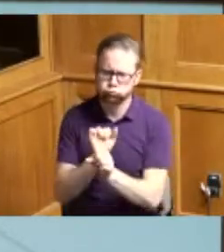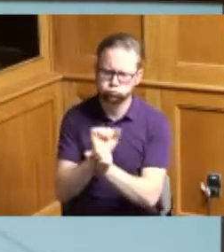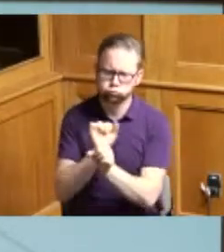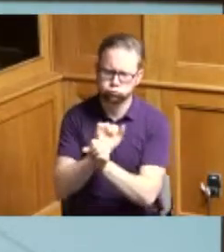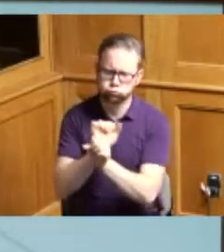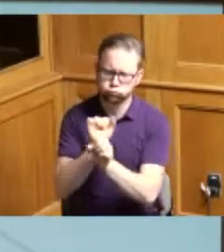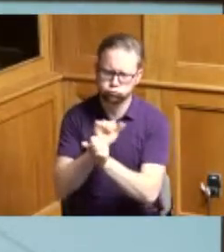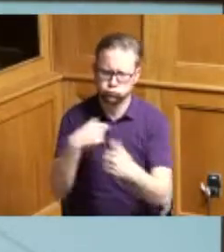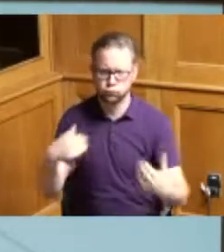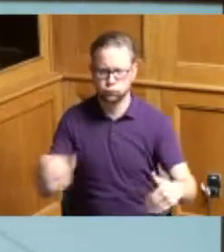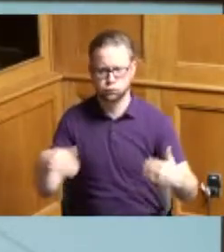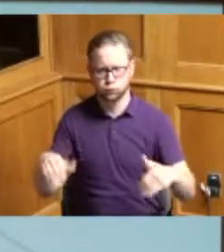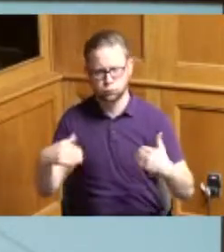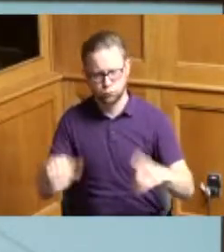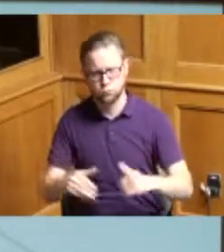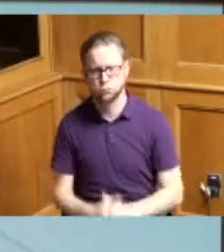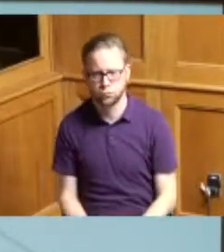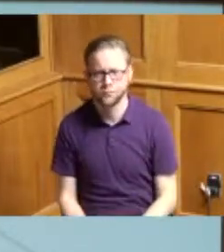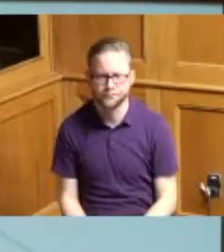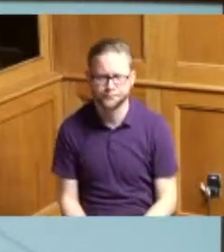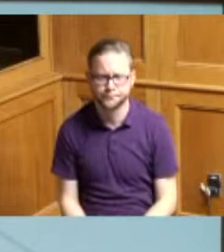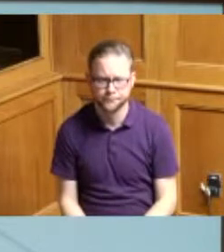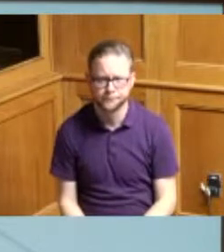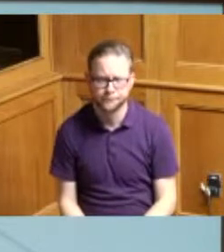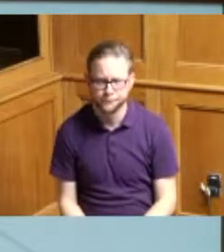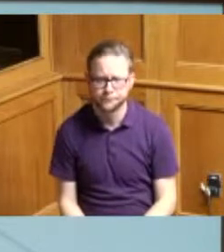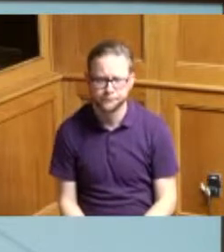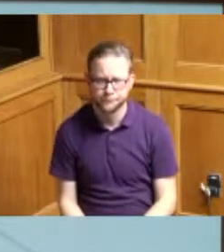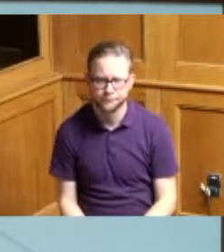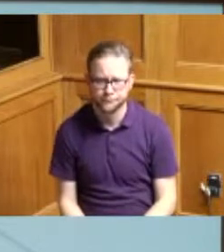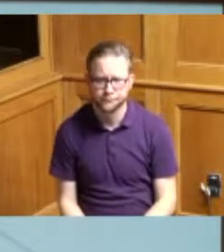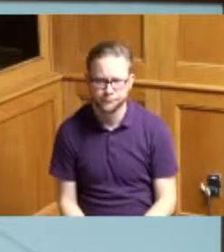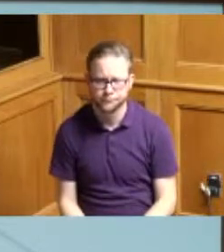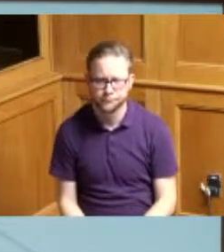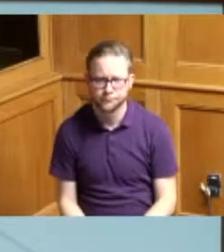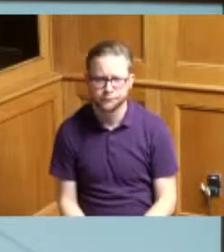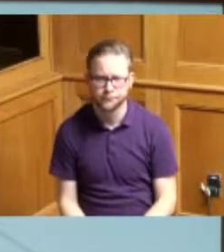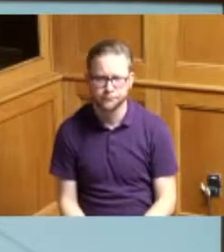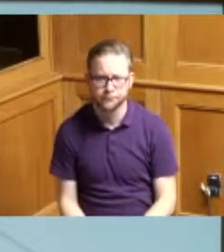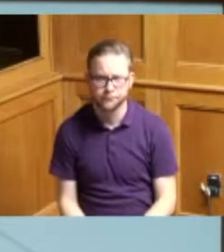to make sure that they have an opportunity to work on this and focus on this backlog so that